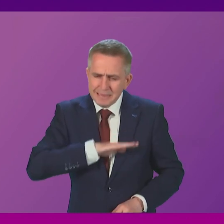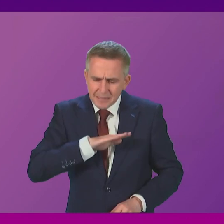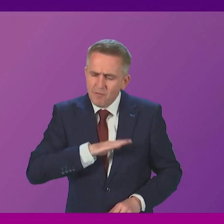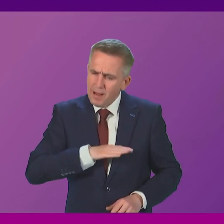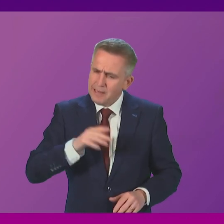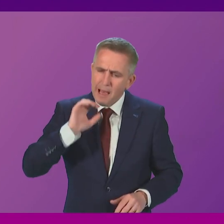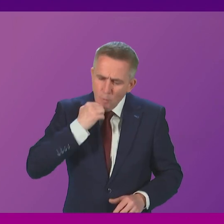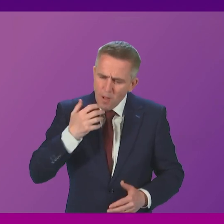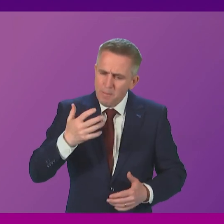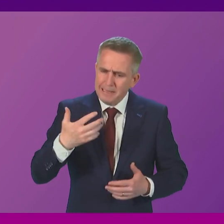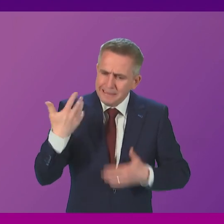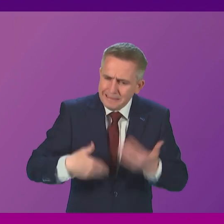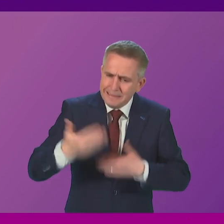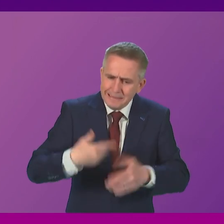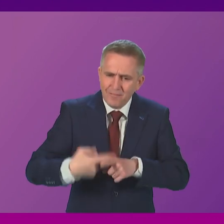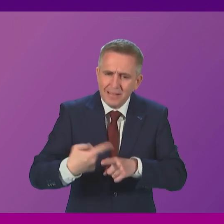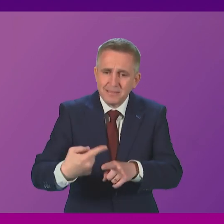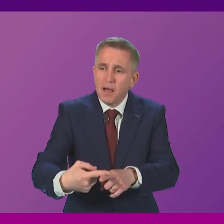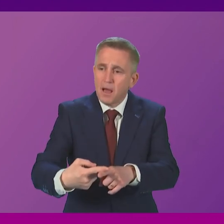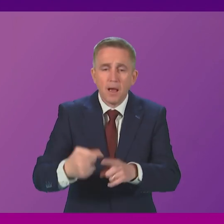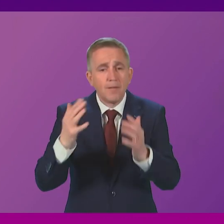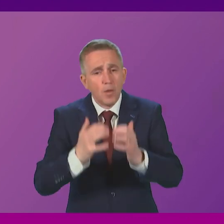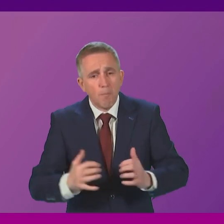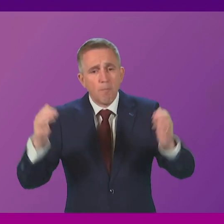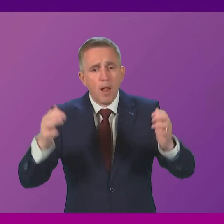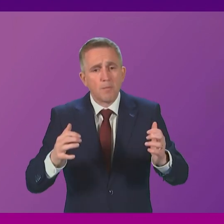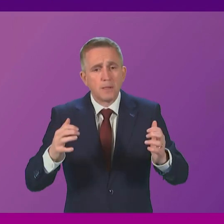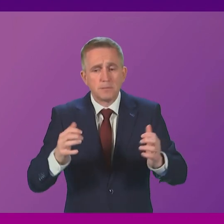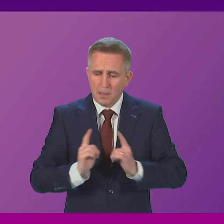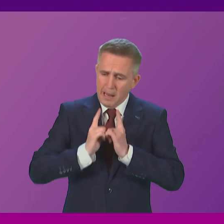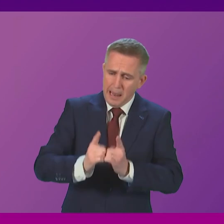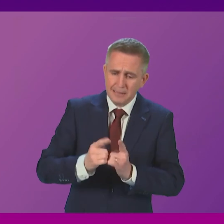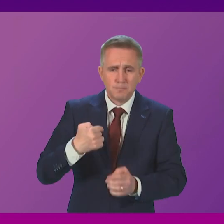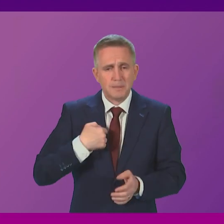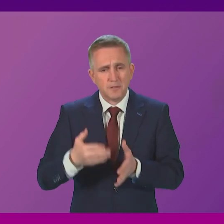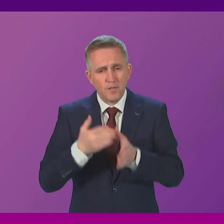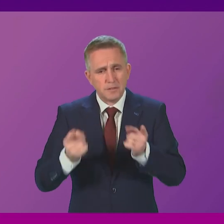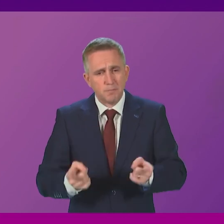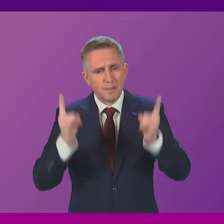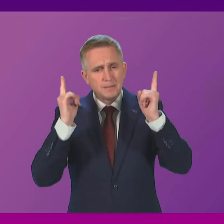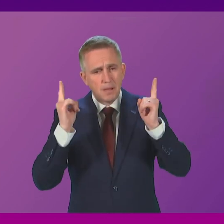If the Parliament chooses me today as its nomination for First Minister, I will never